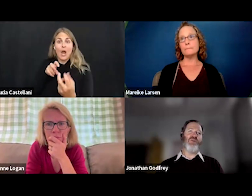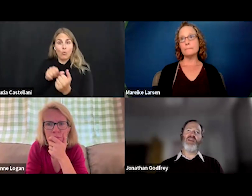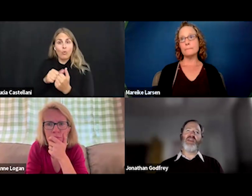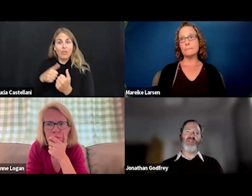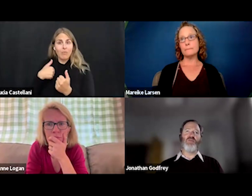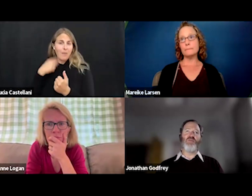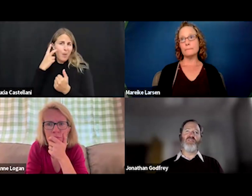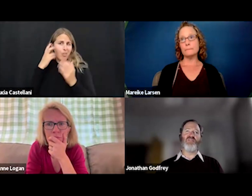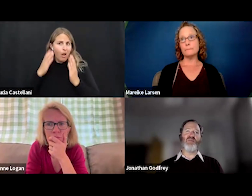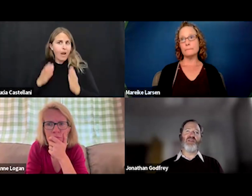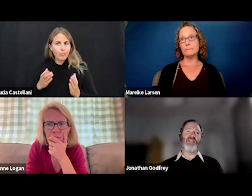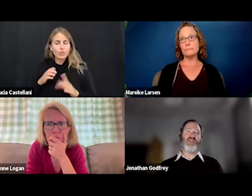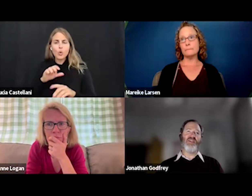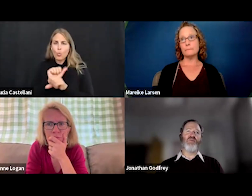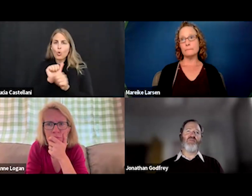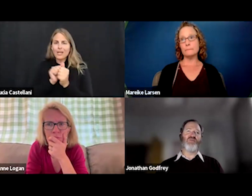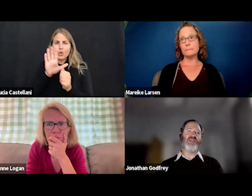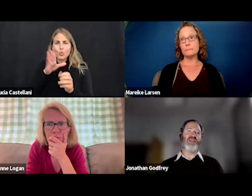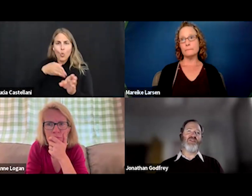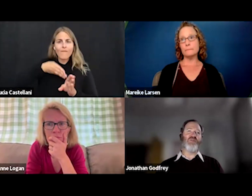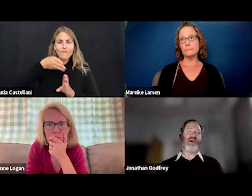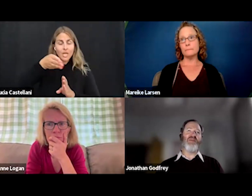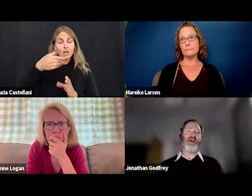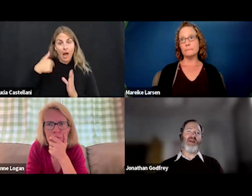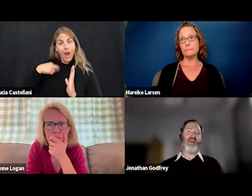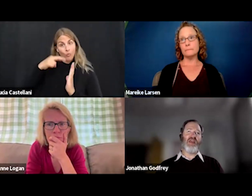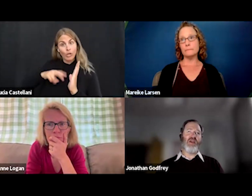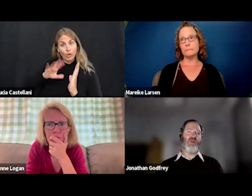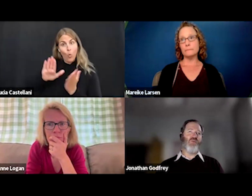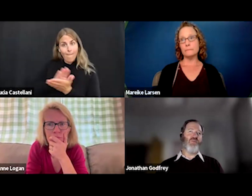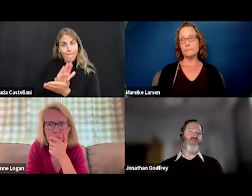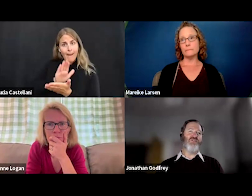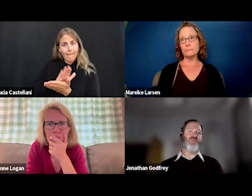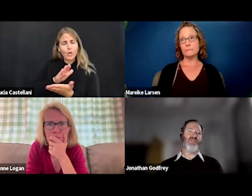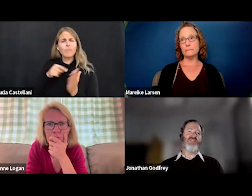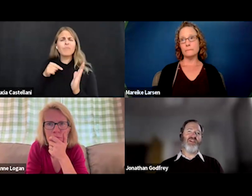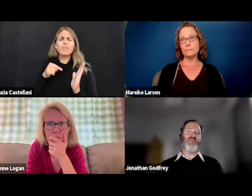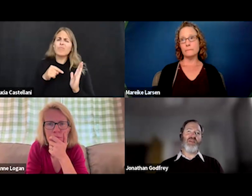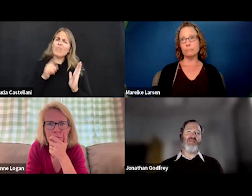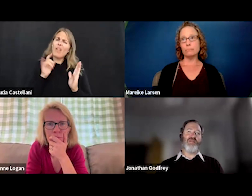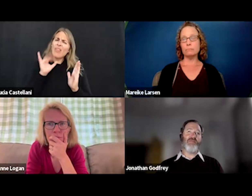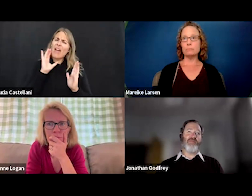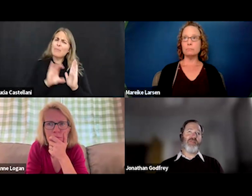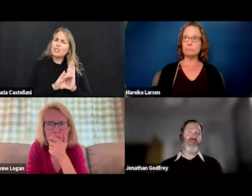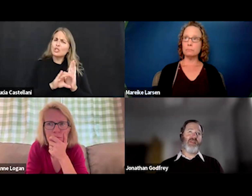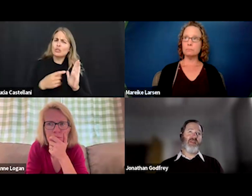working in your discipline who was reading your paper, what would you want to tell me?